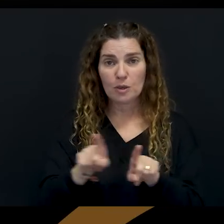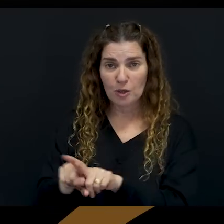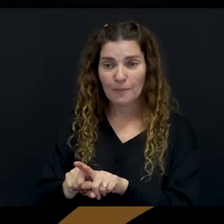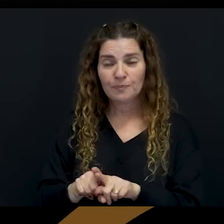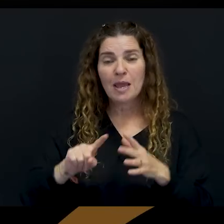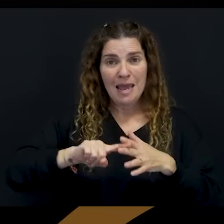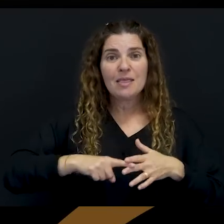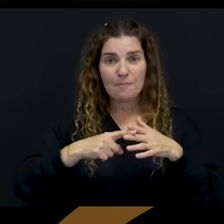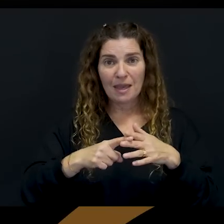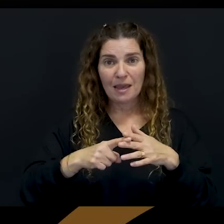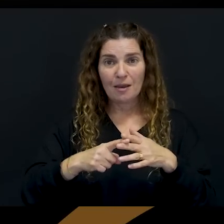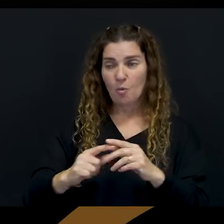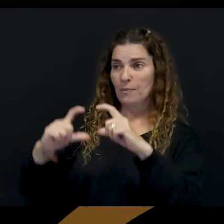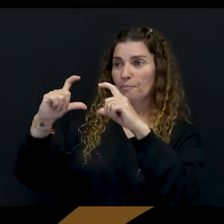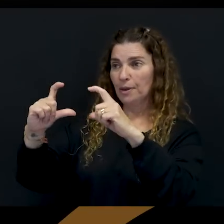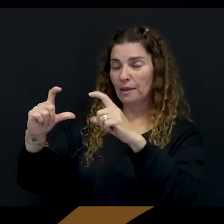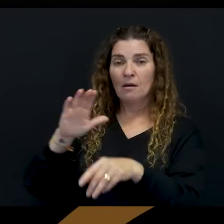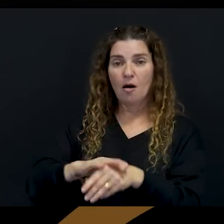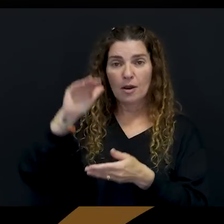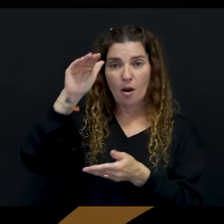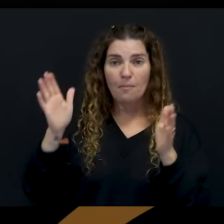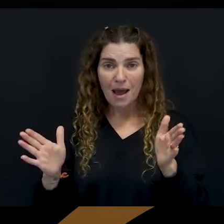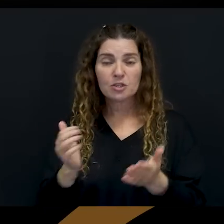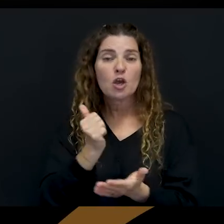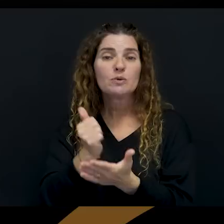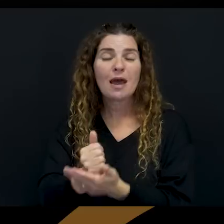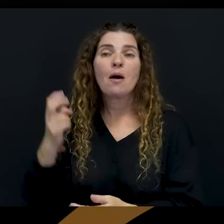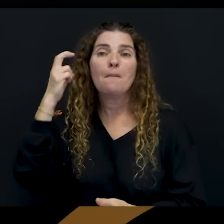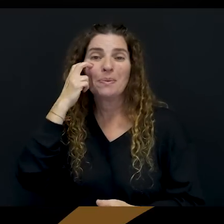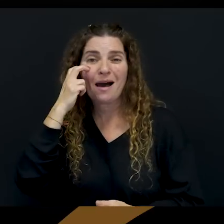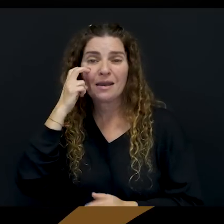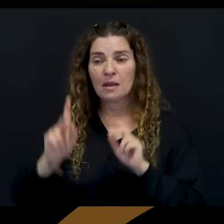it was to help the blind community find our products. But we quickly learned